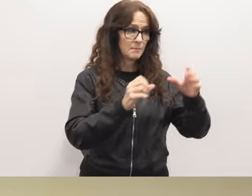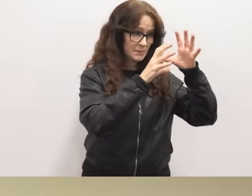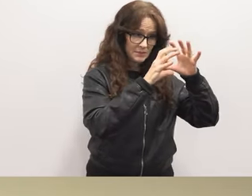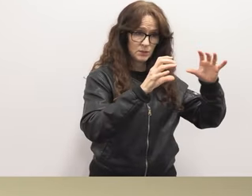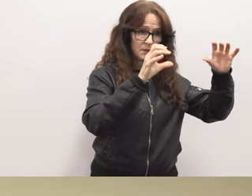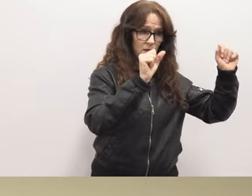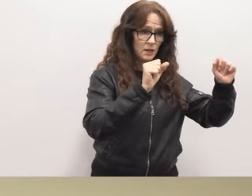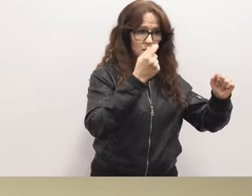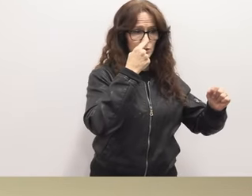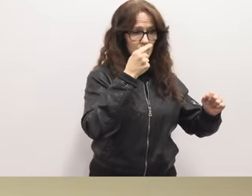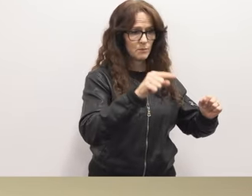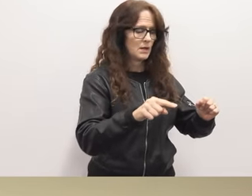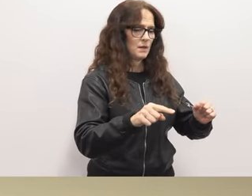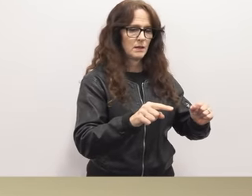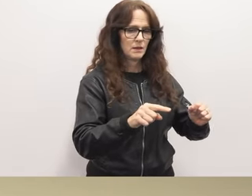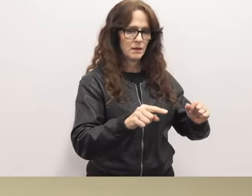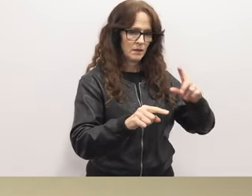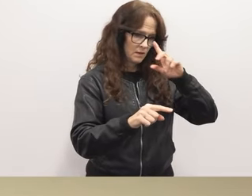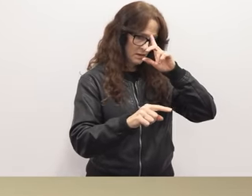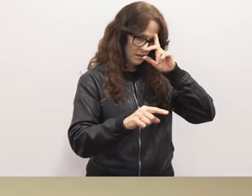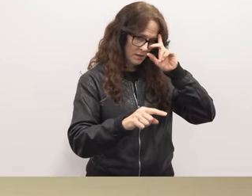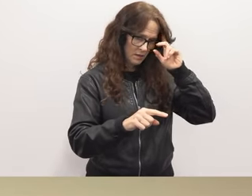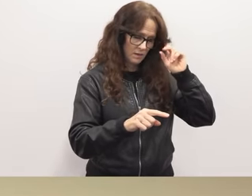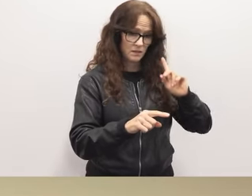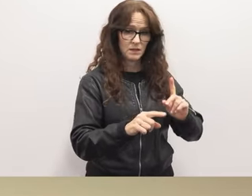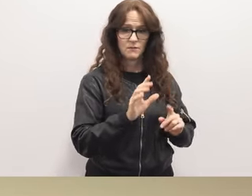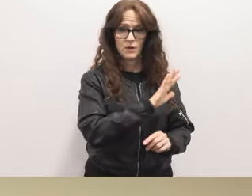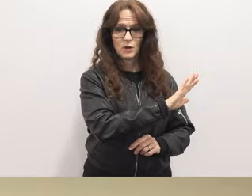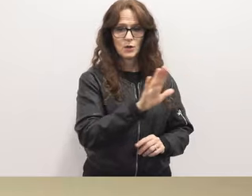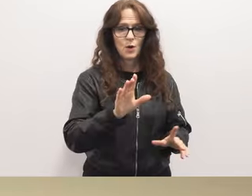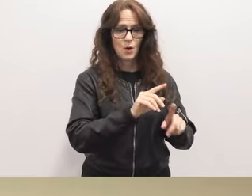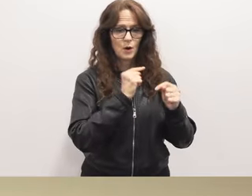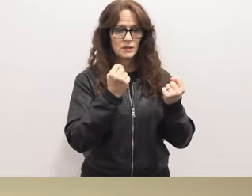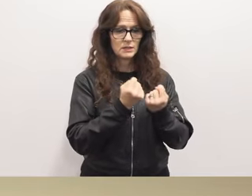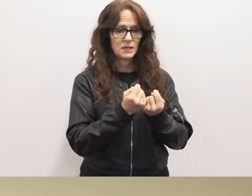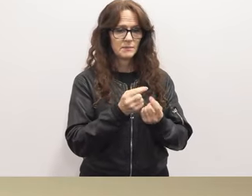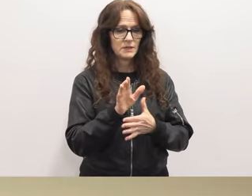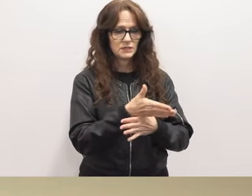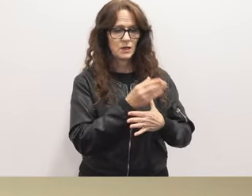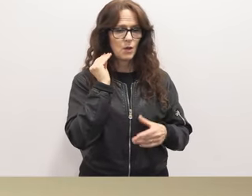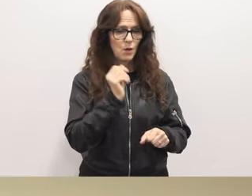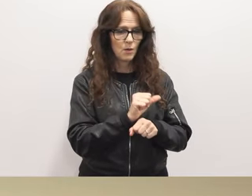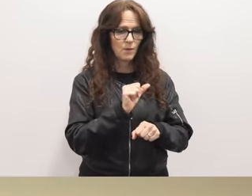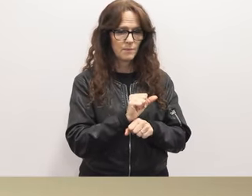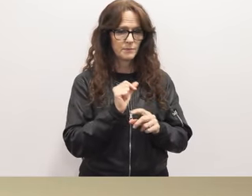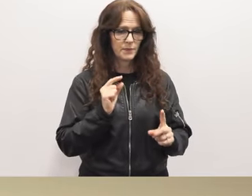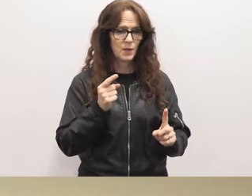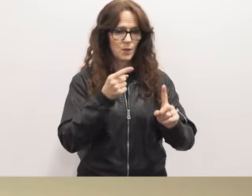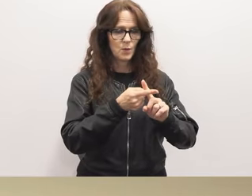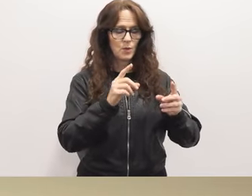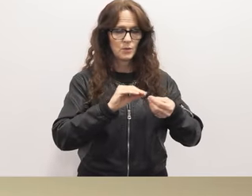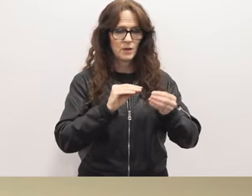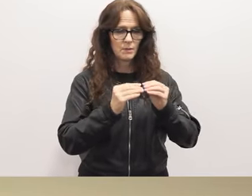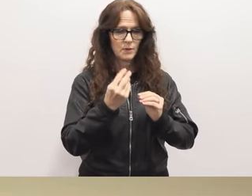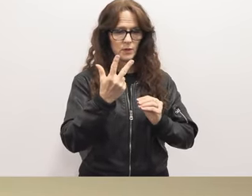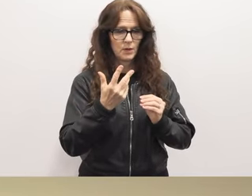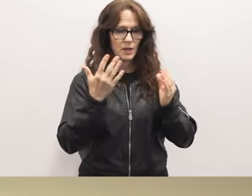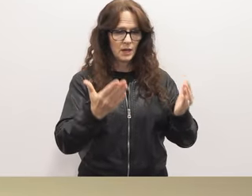would you mind if your team shares the homework you did on goal number three and why you recommend this particular,